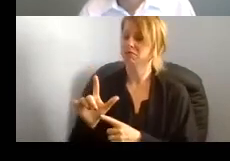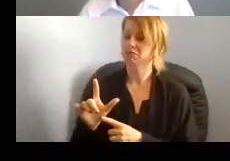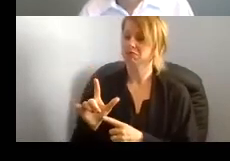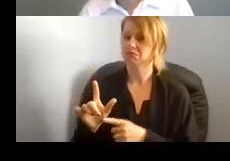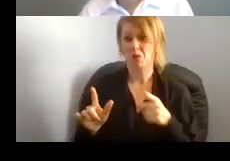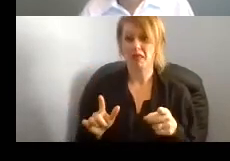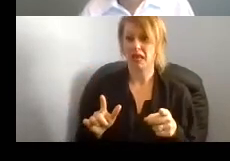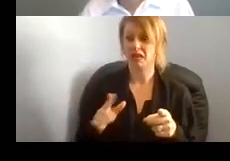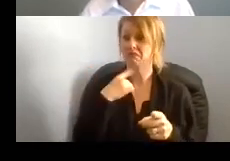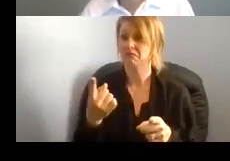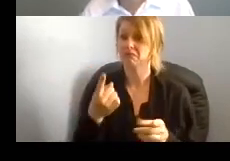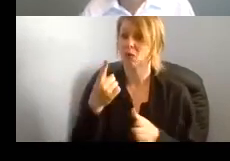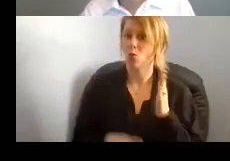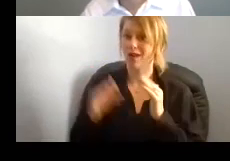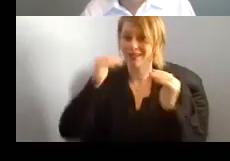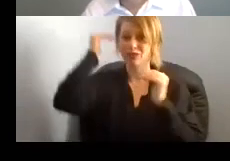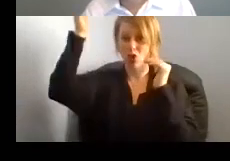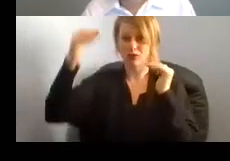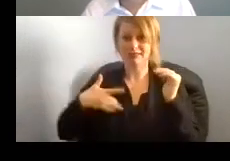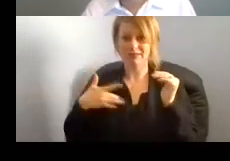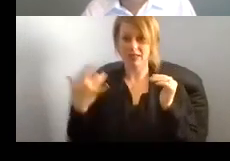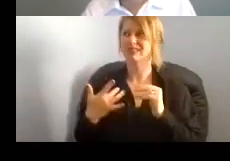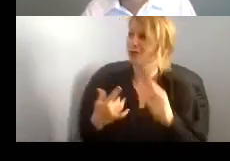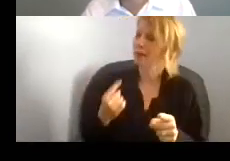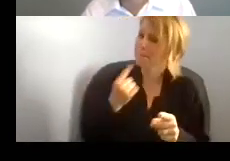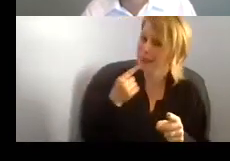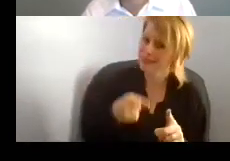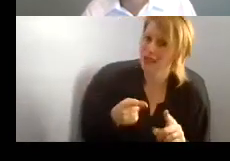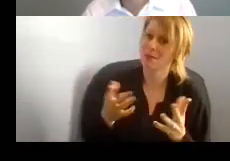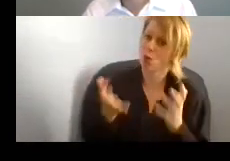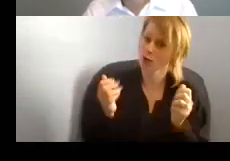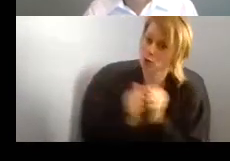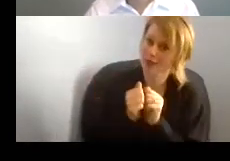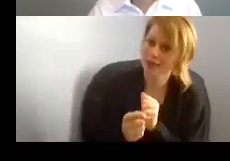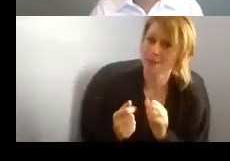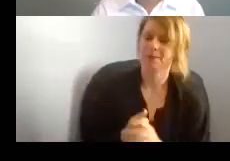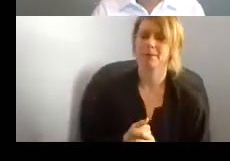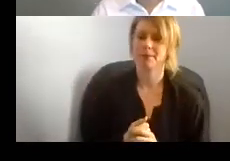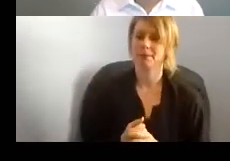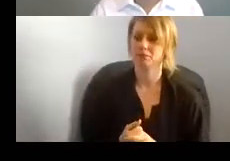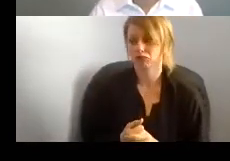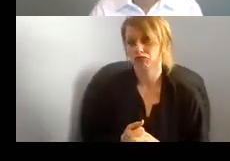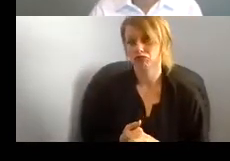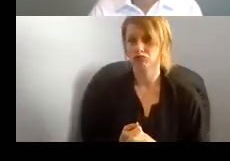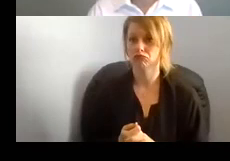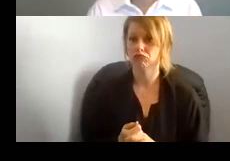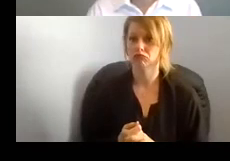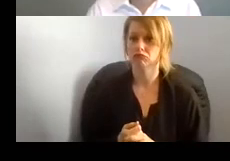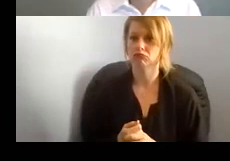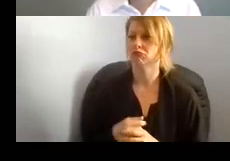I really miss someone that I love, and I’d like to be with them. And they may say I want to be with them at the – you know,